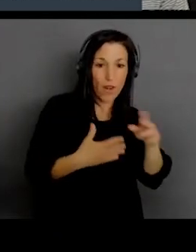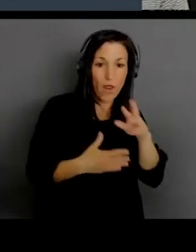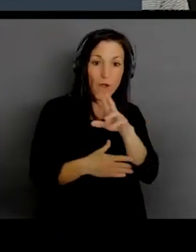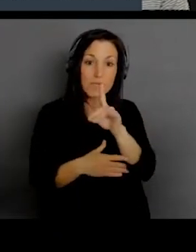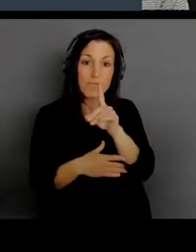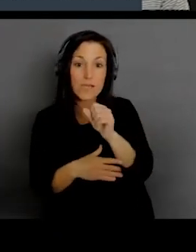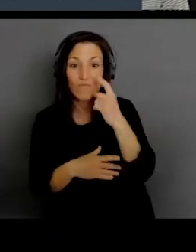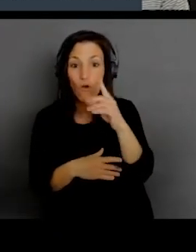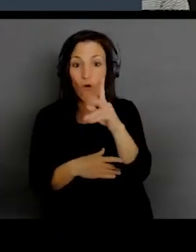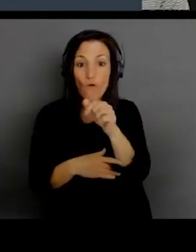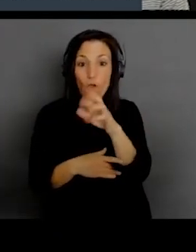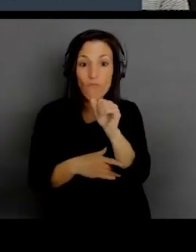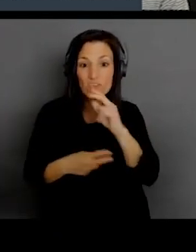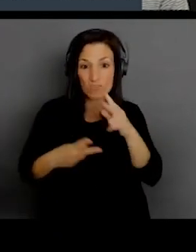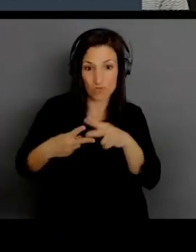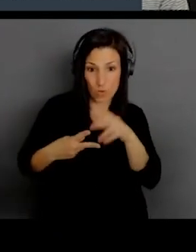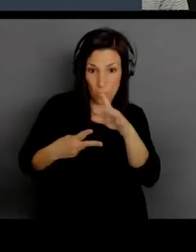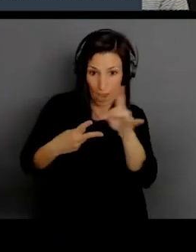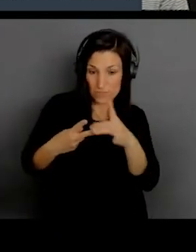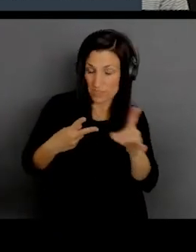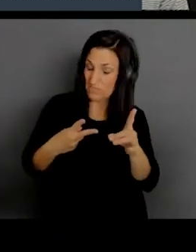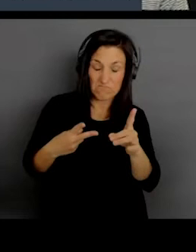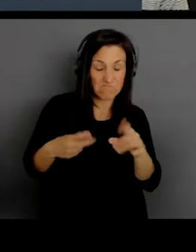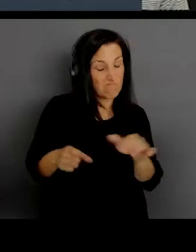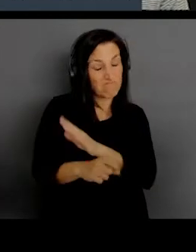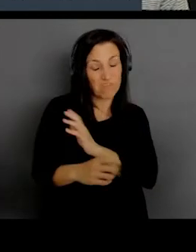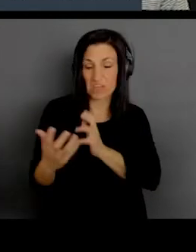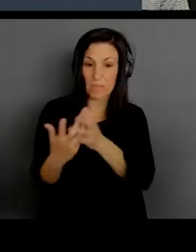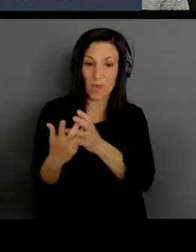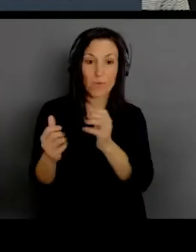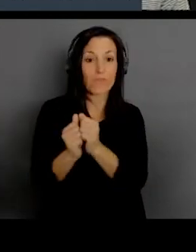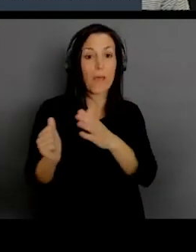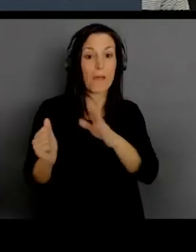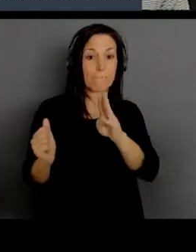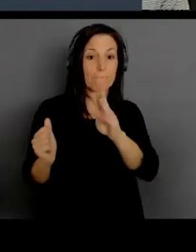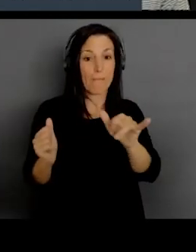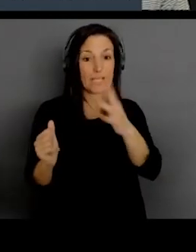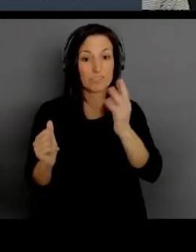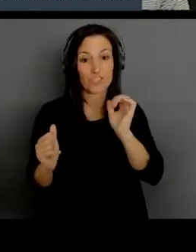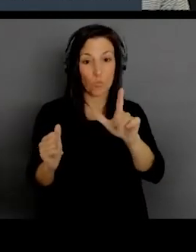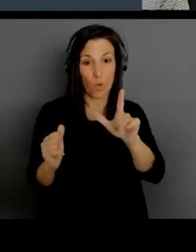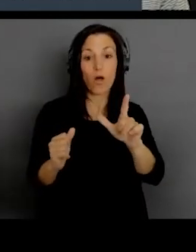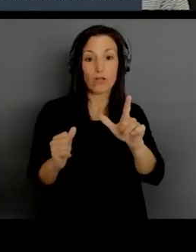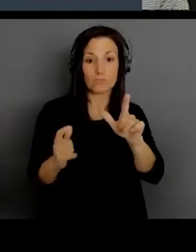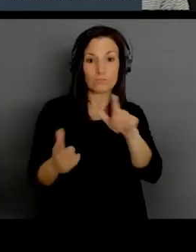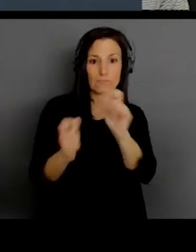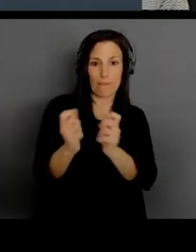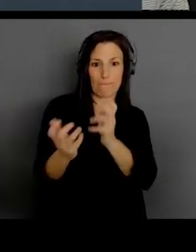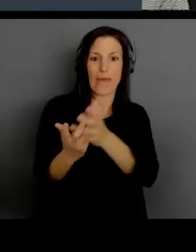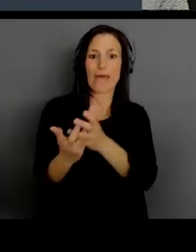As I said, it's fully compatible with MySQL and Postgres. So there's MySQL-compatible edition, and Postgres-compatible edition.